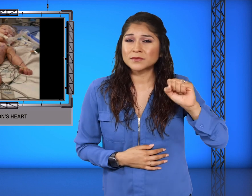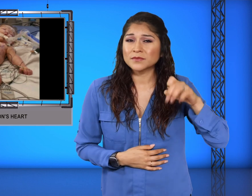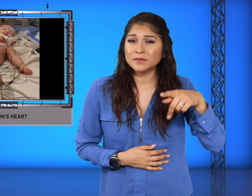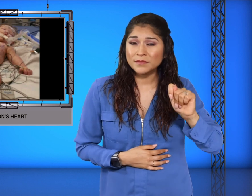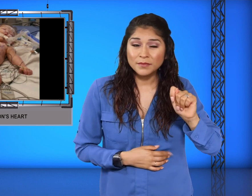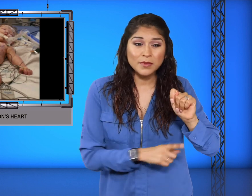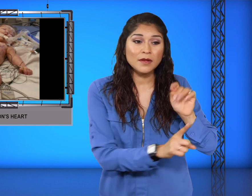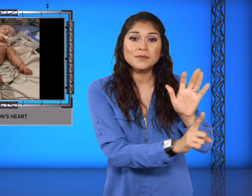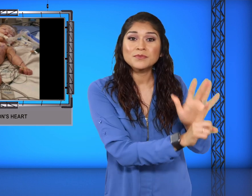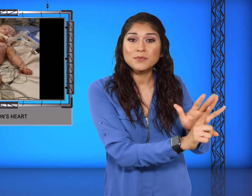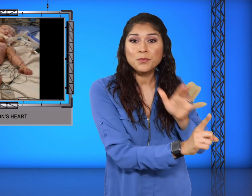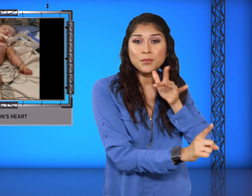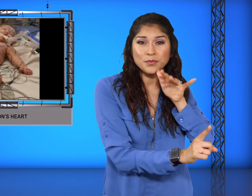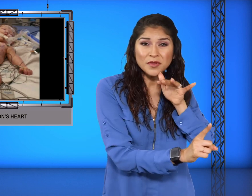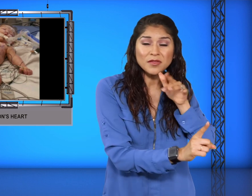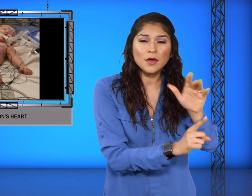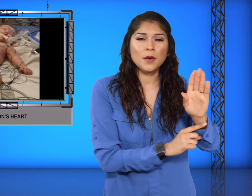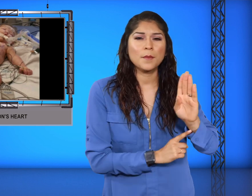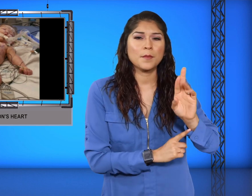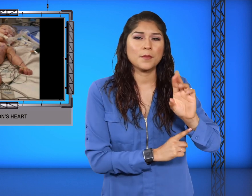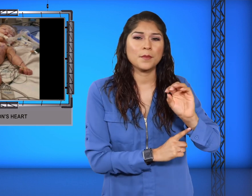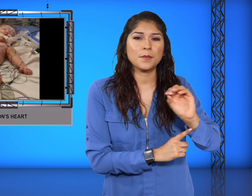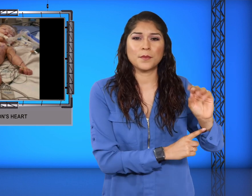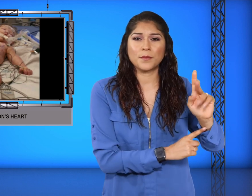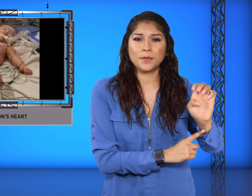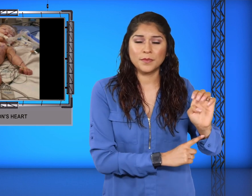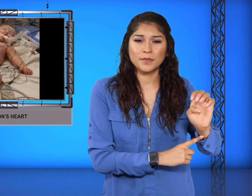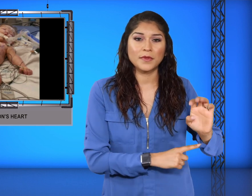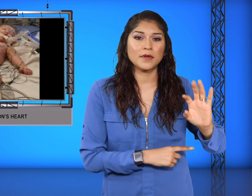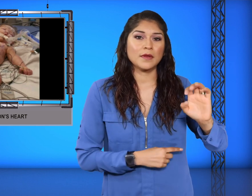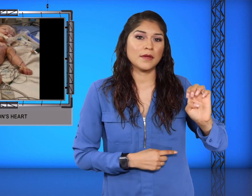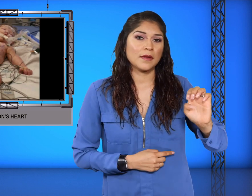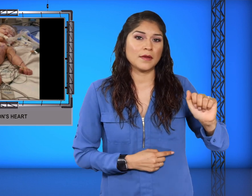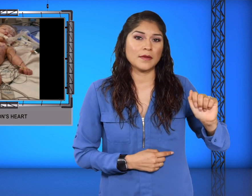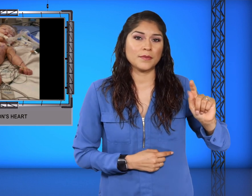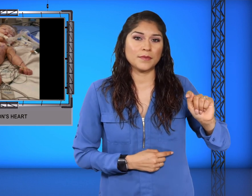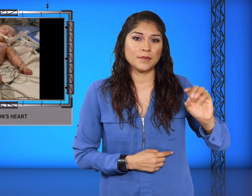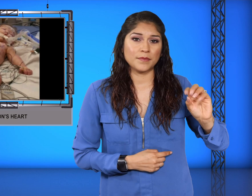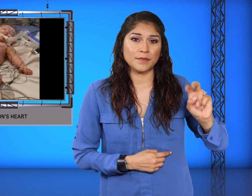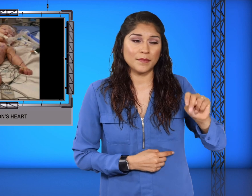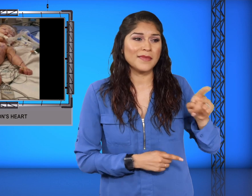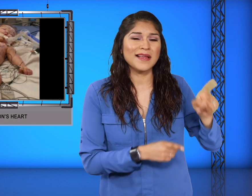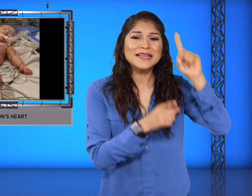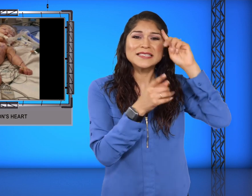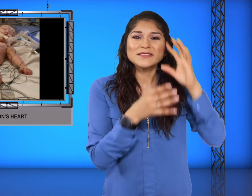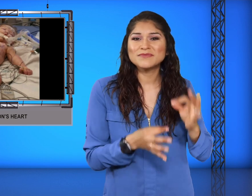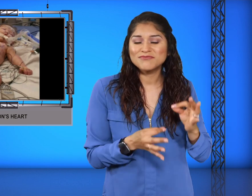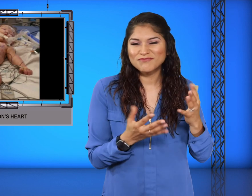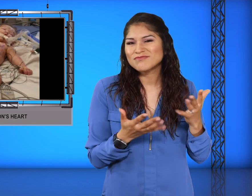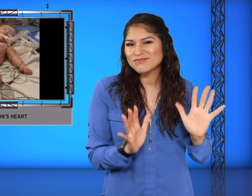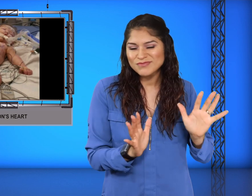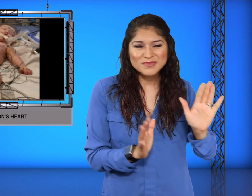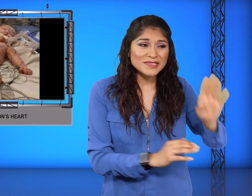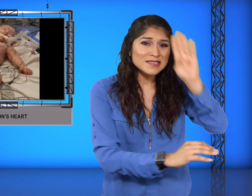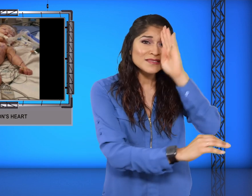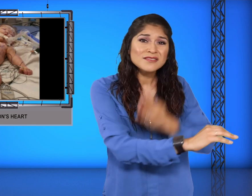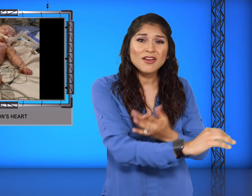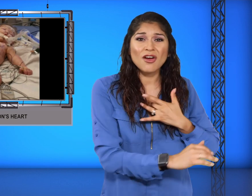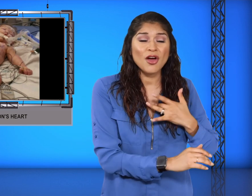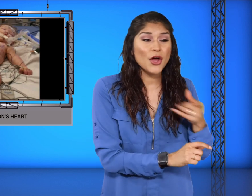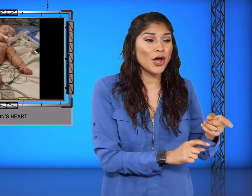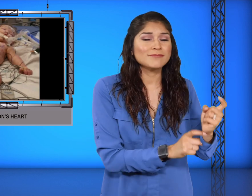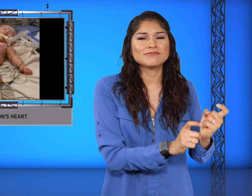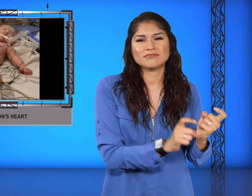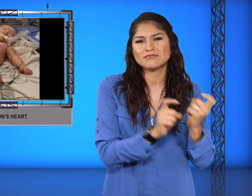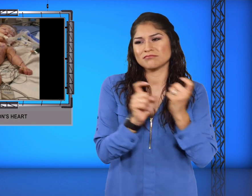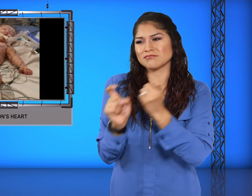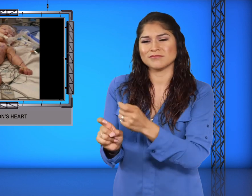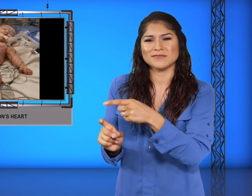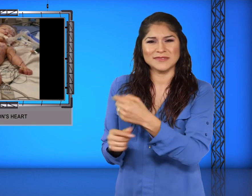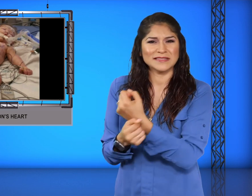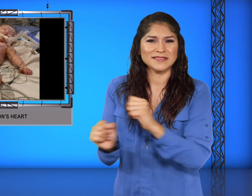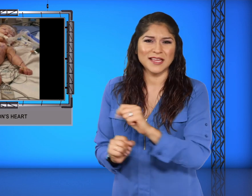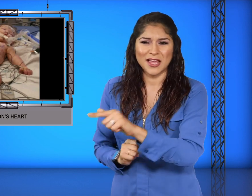Last September Cash's mother Brooke Eaton made the decision to donate her son's heart